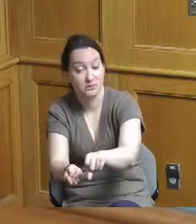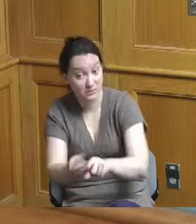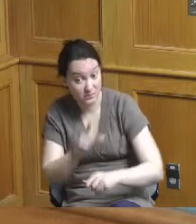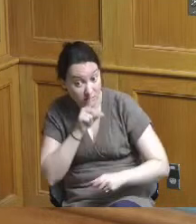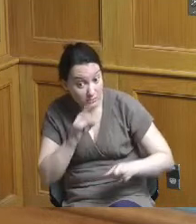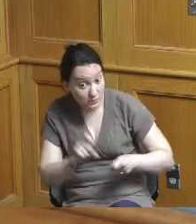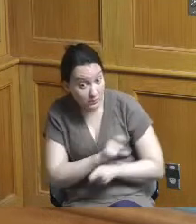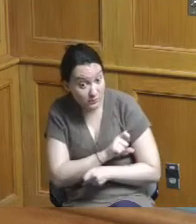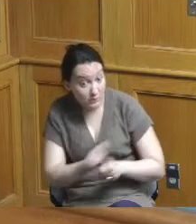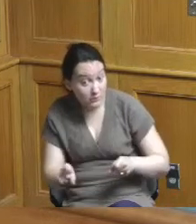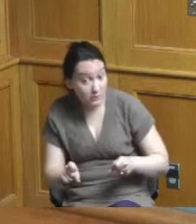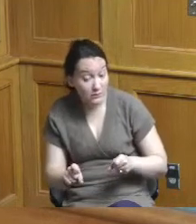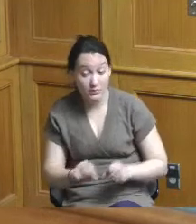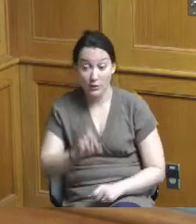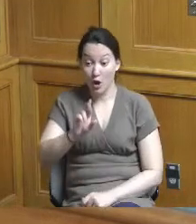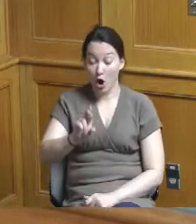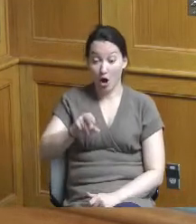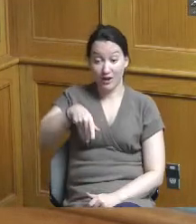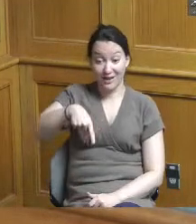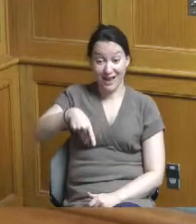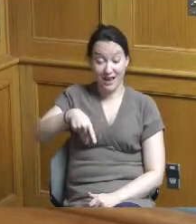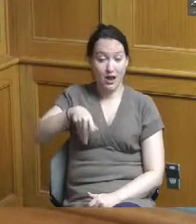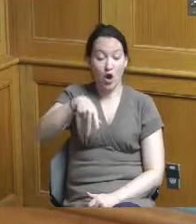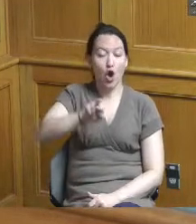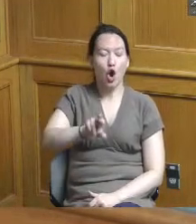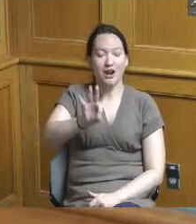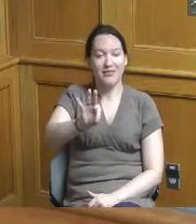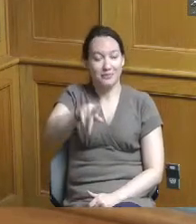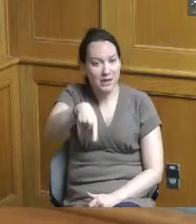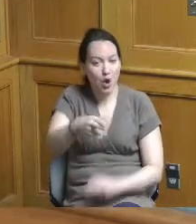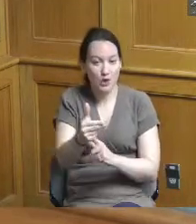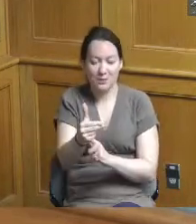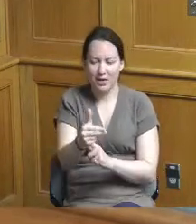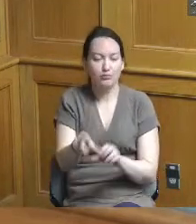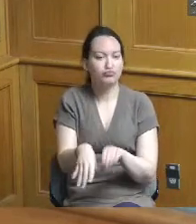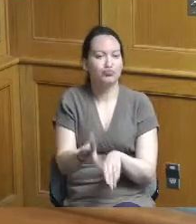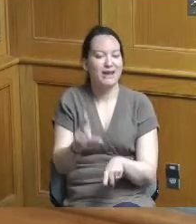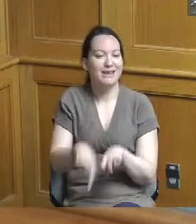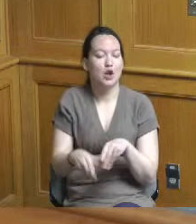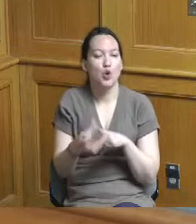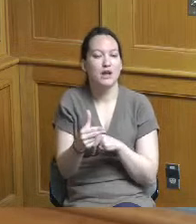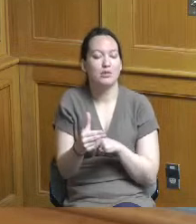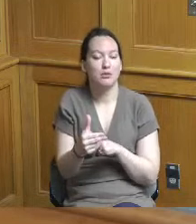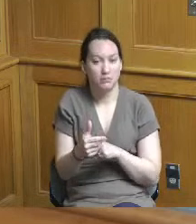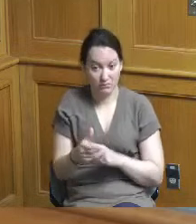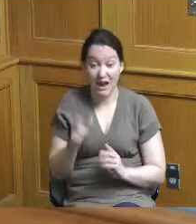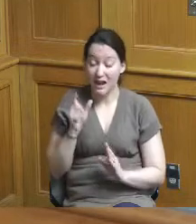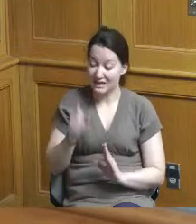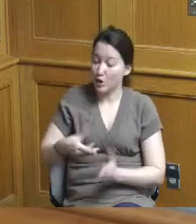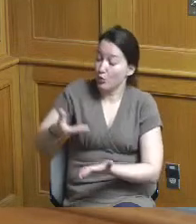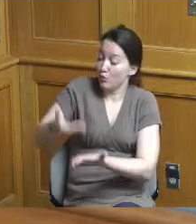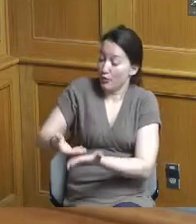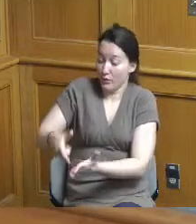that these RFP hoteliers said they cannot do a hotel I need it in writing and that they won't